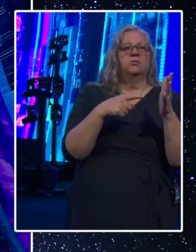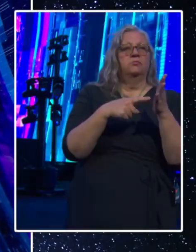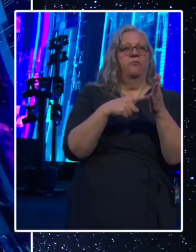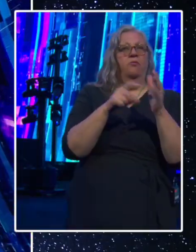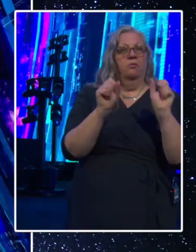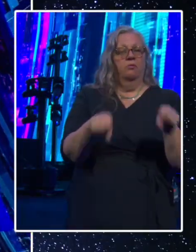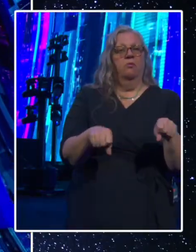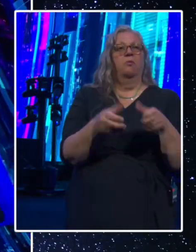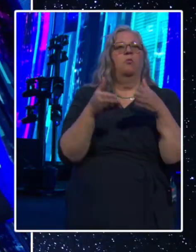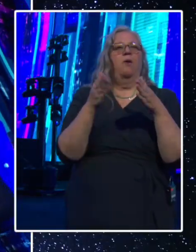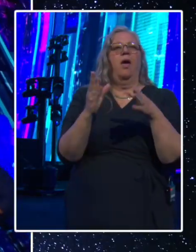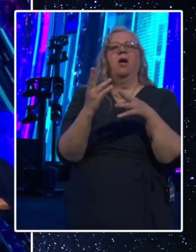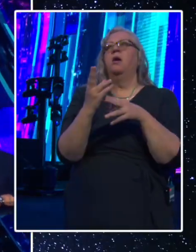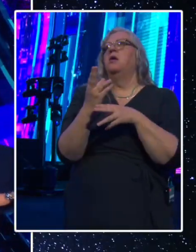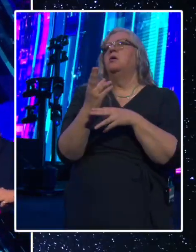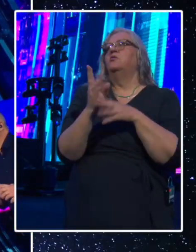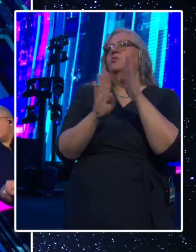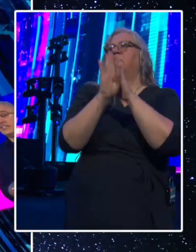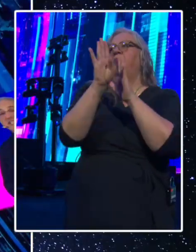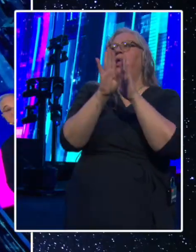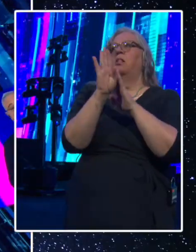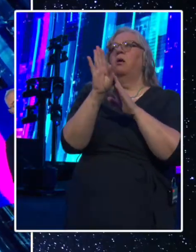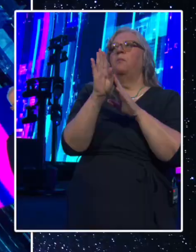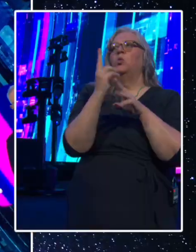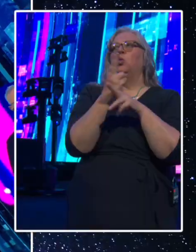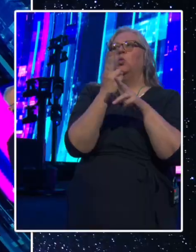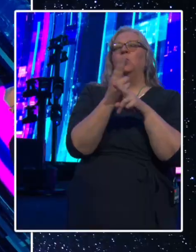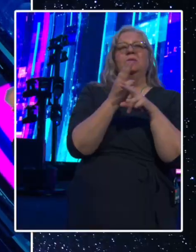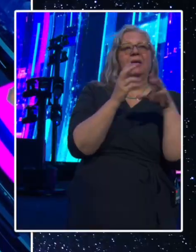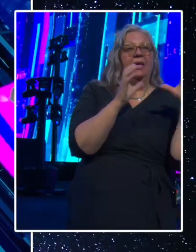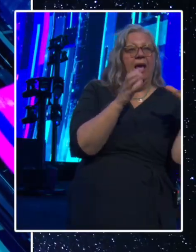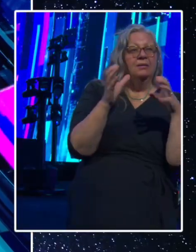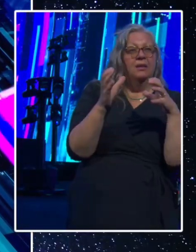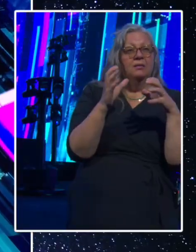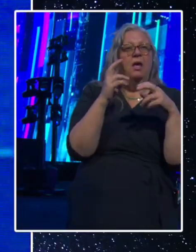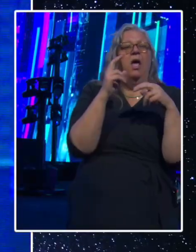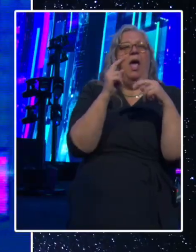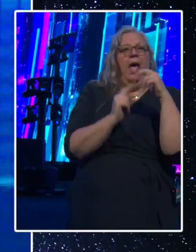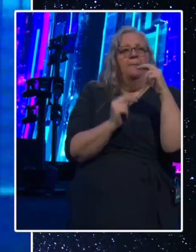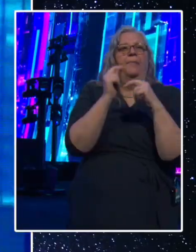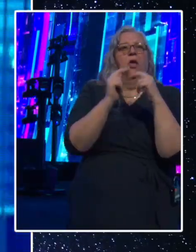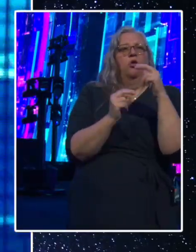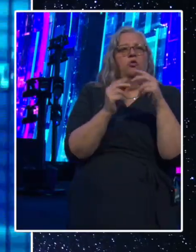It is a fast, affordable way to validate use cases and build early momentum.